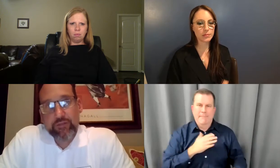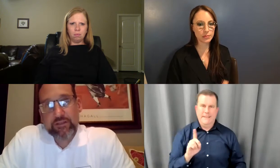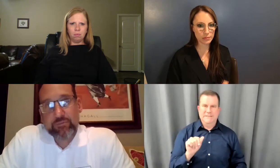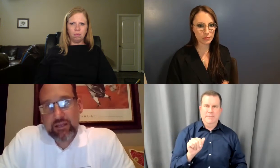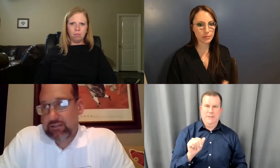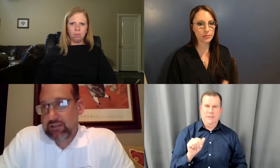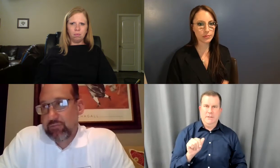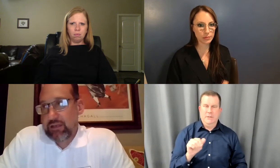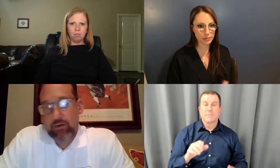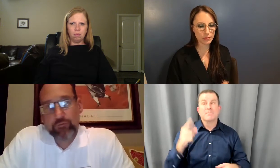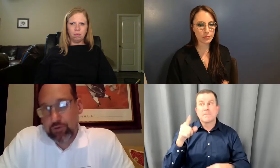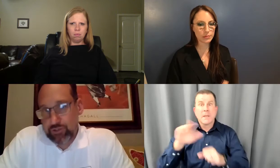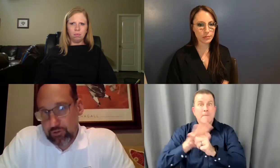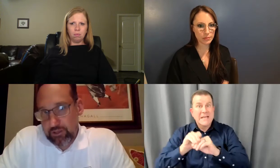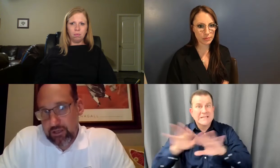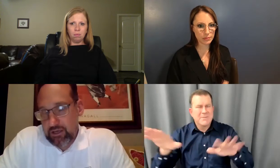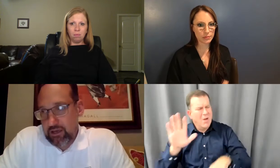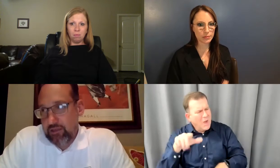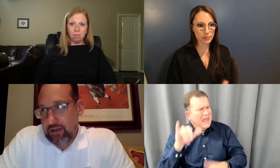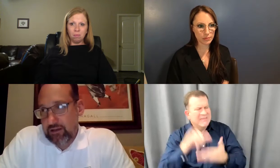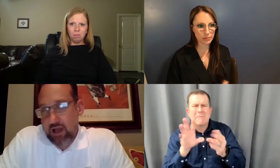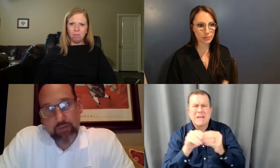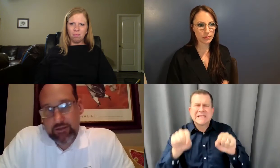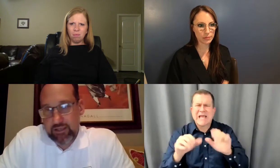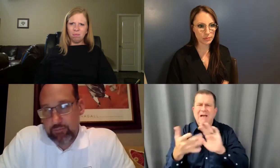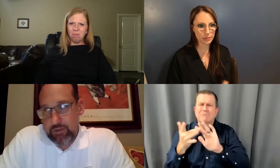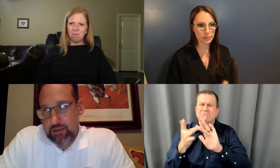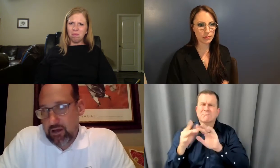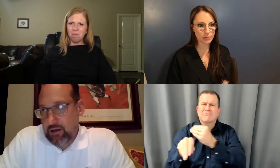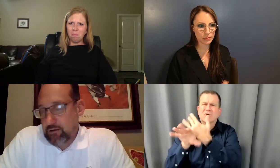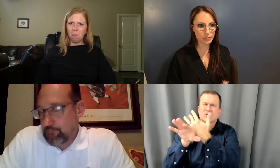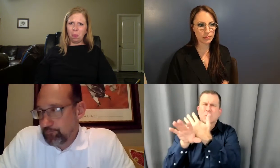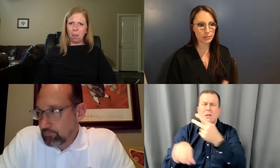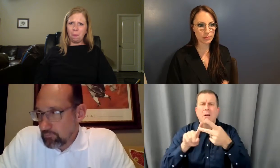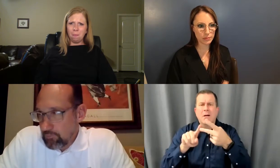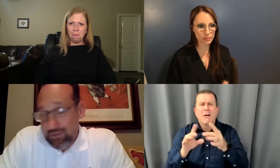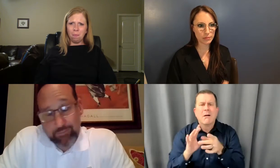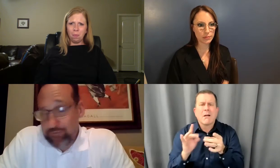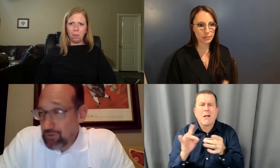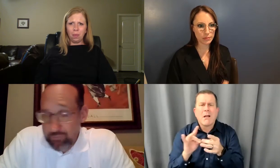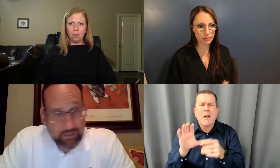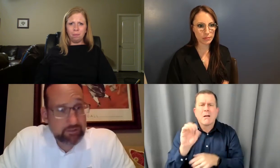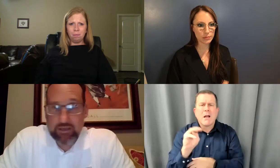that these meetings can be held virtually, that comments can be phoned in,